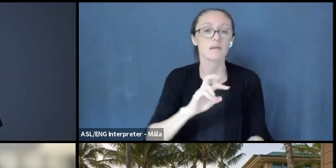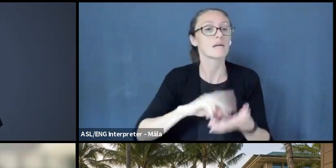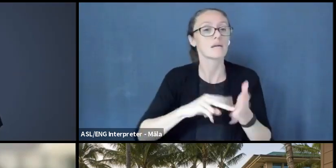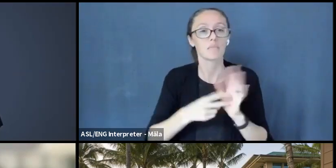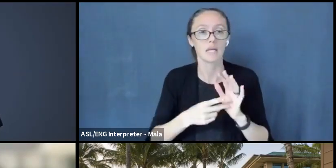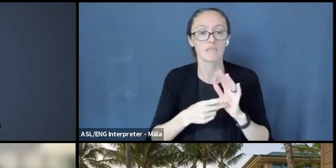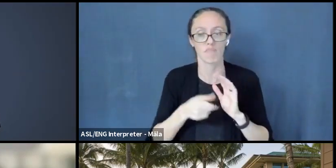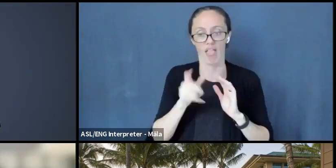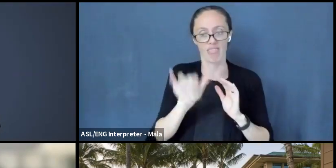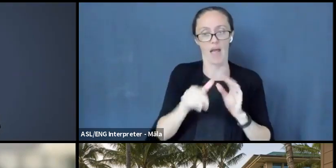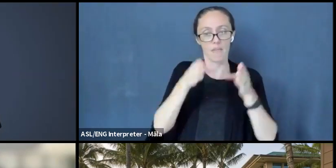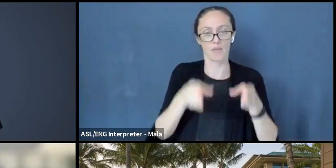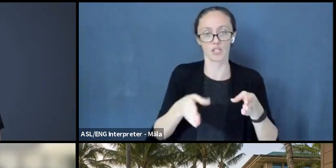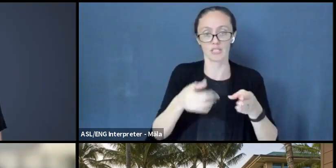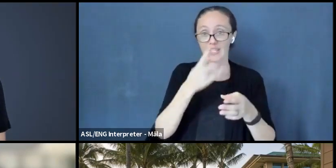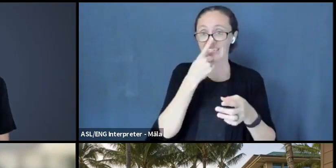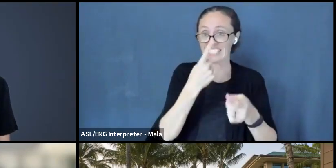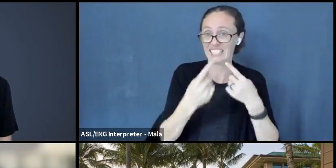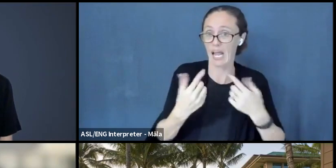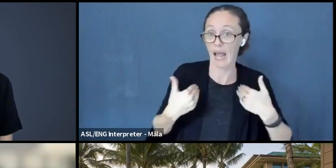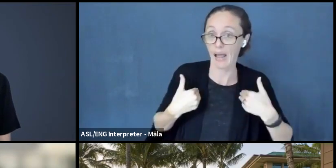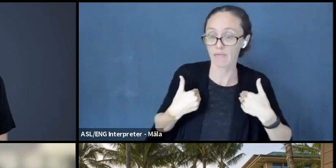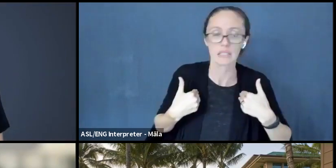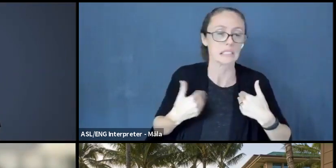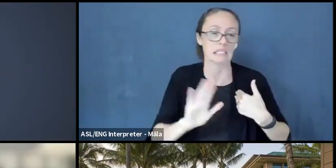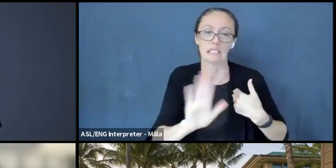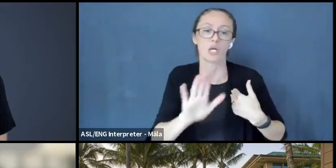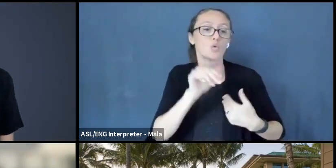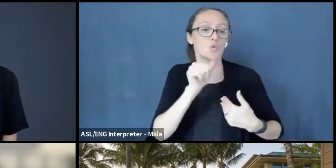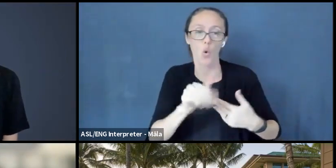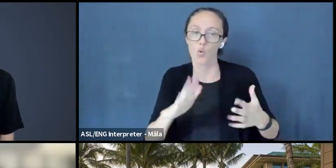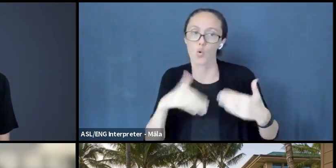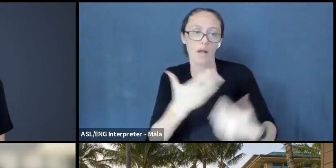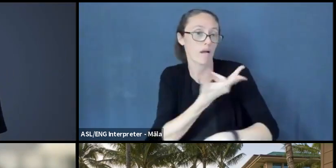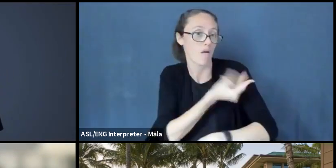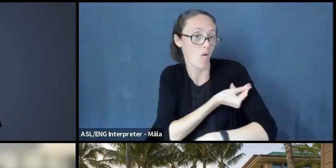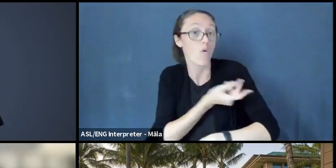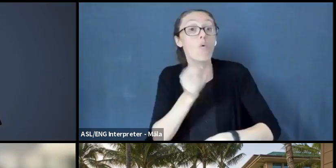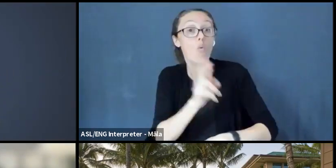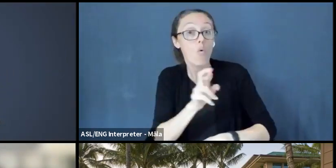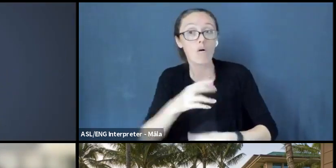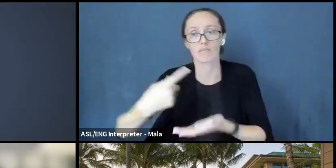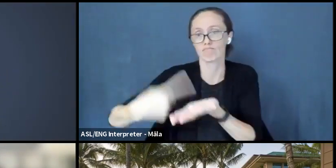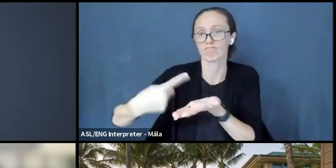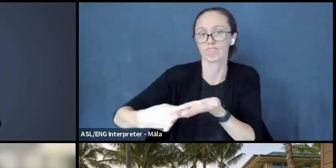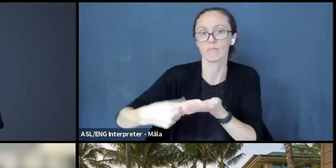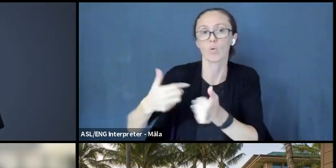Or at least to discuss it with their physician before they get vaccinated. So they can be monitored properly.